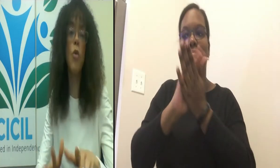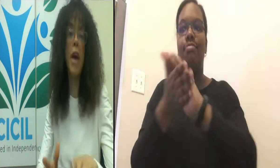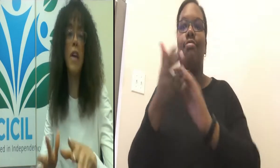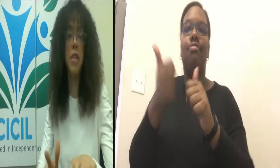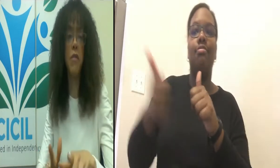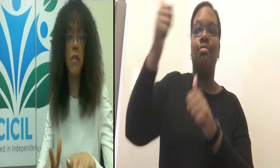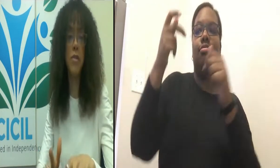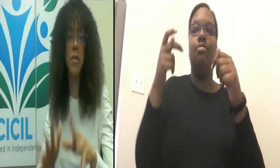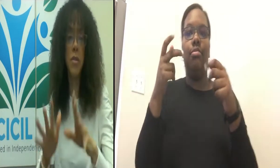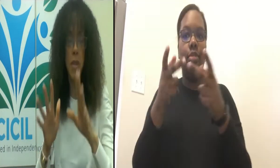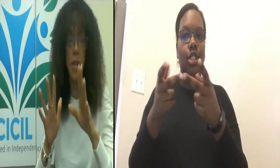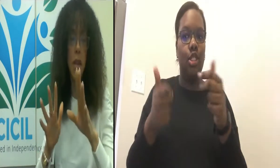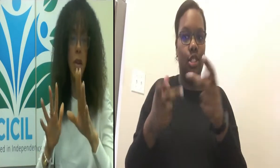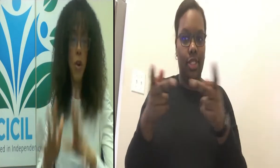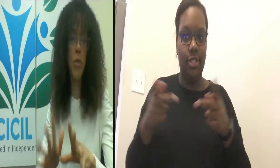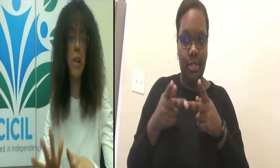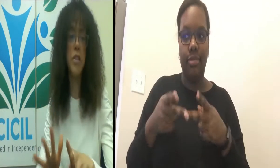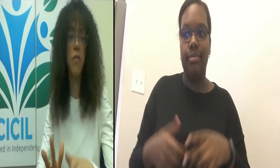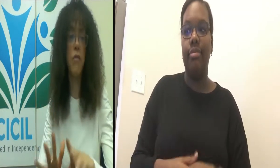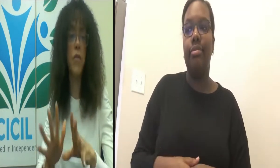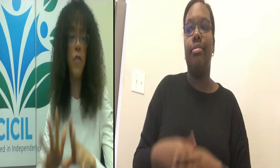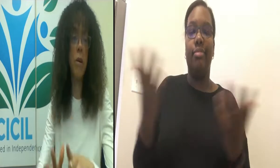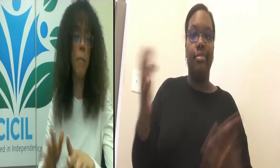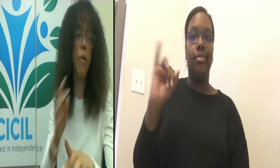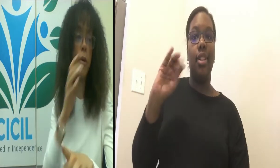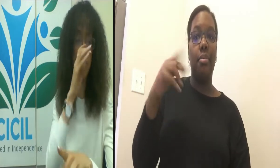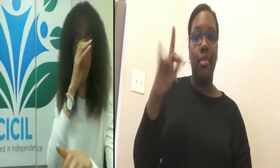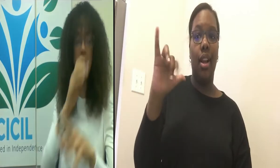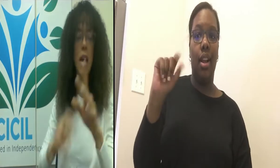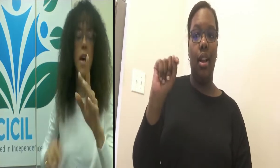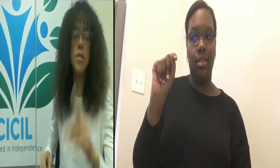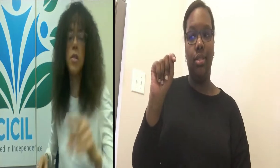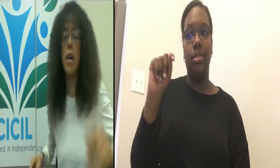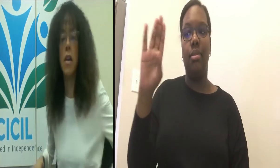managers instead of doing financial management themselves so know that